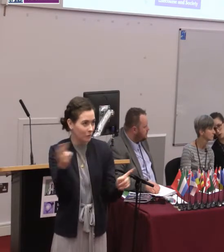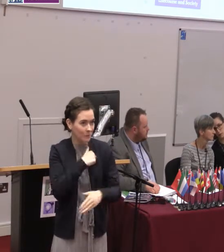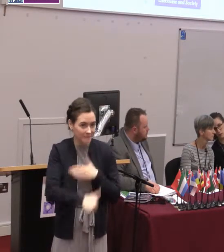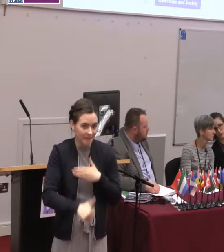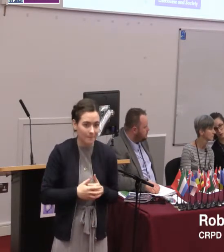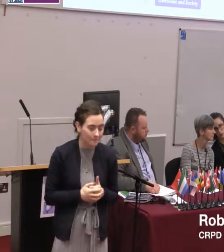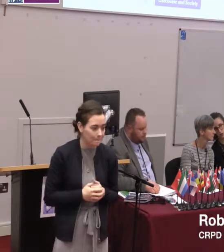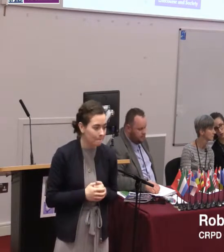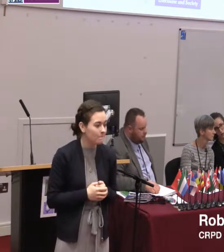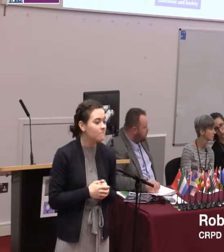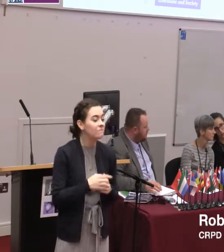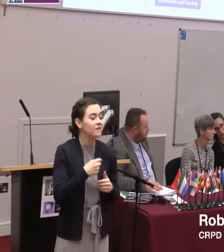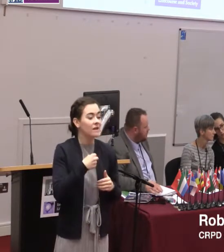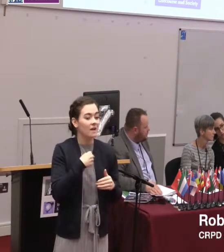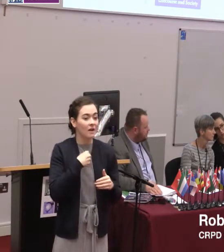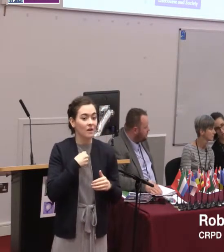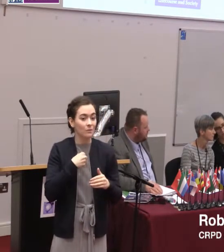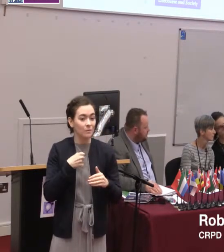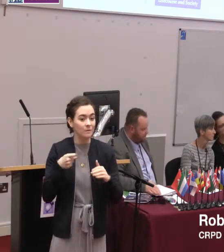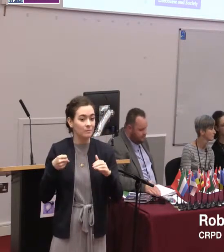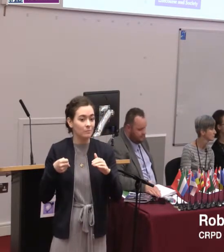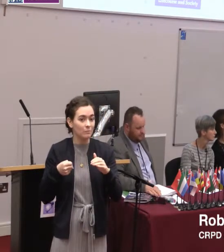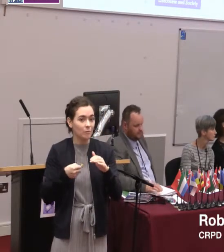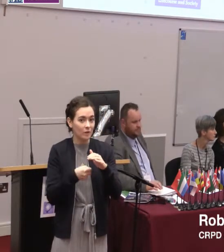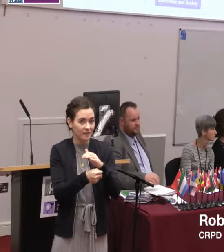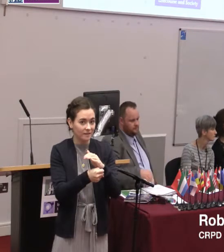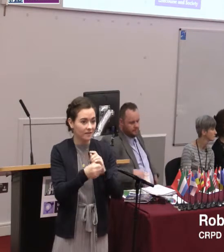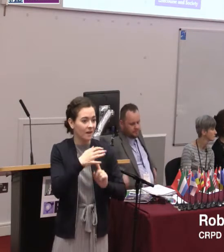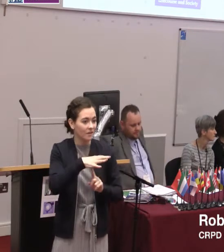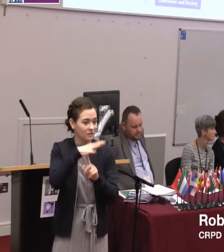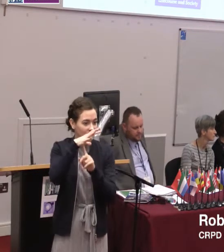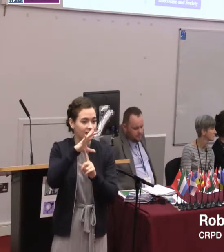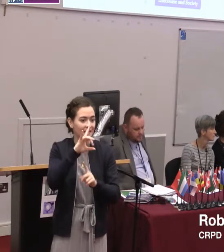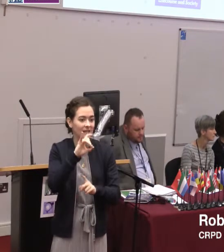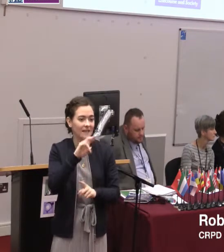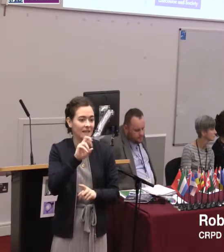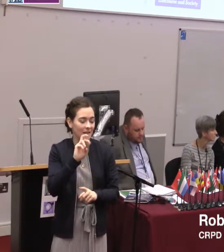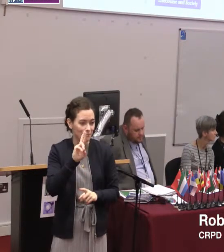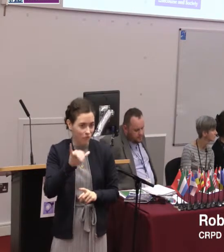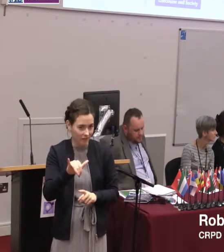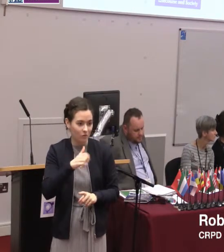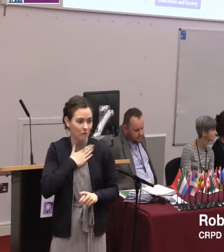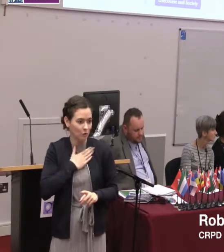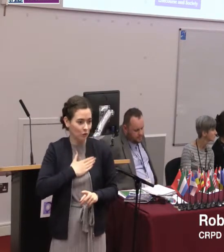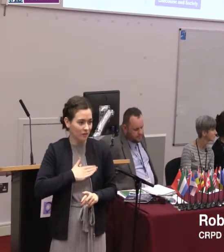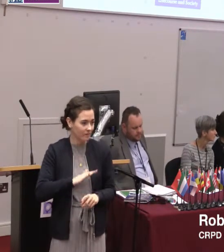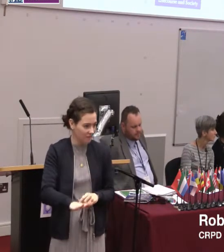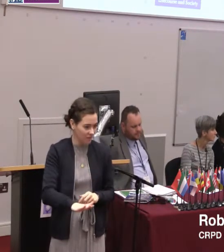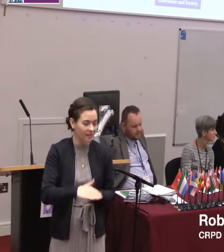I was put into a large assist you shown in called Cumbrie, and I was a good distance